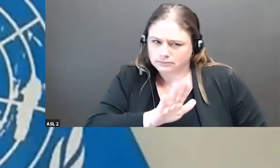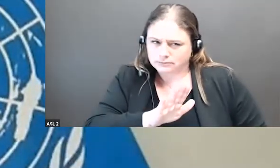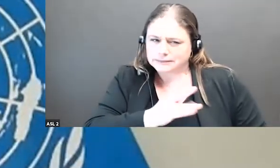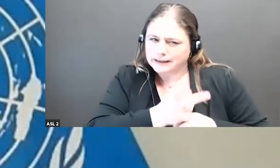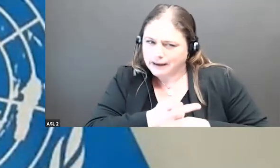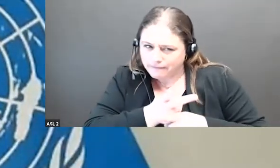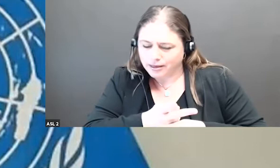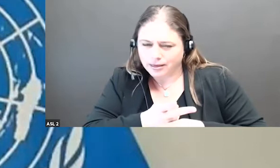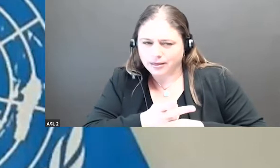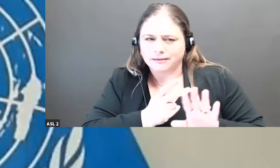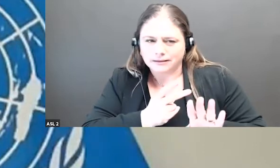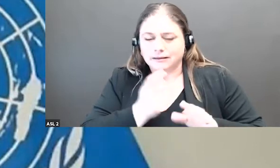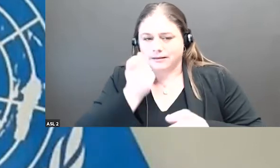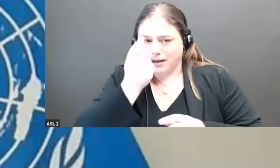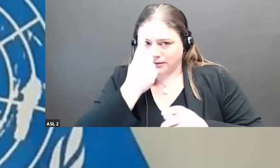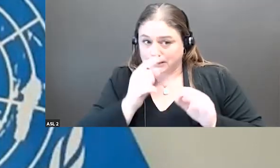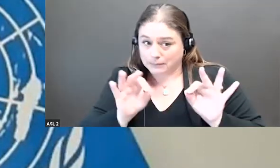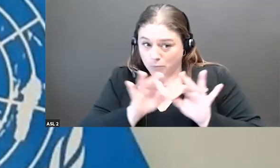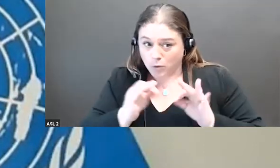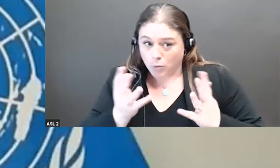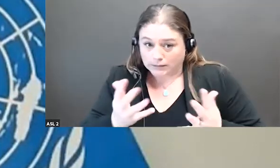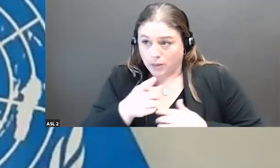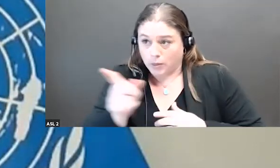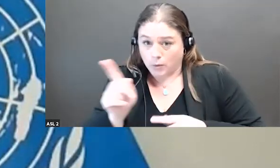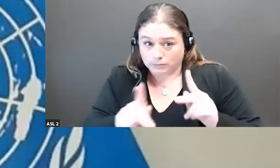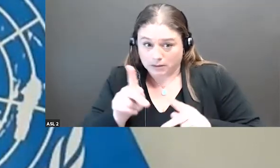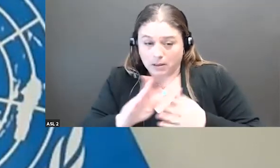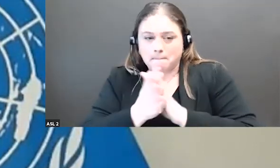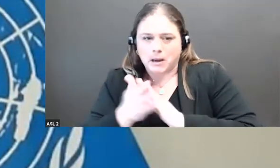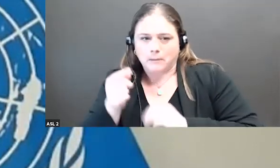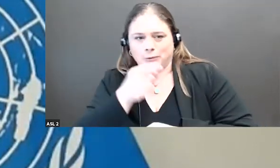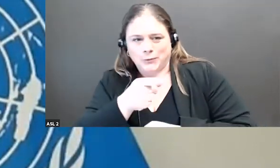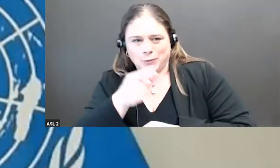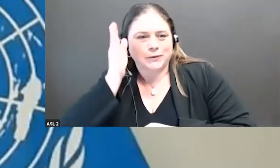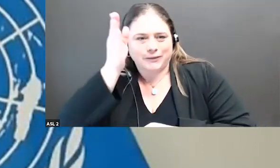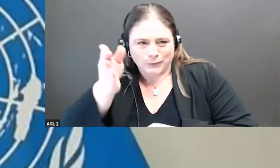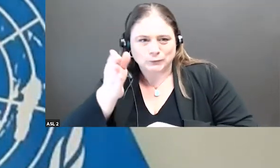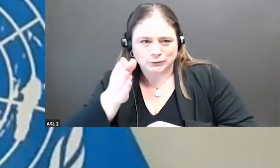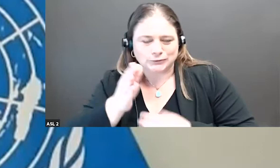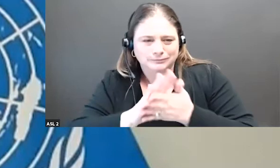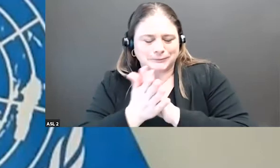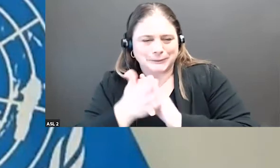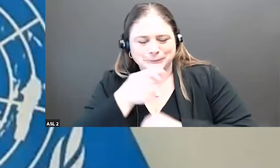just understand something. Those people are going to become you people very, very quickly. We're